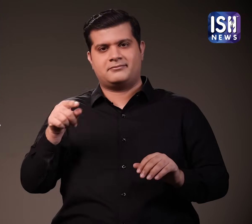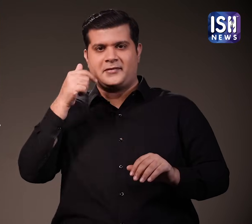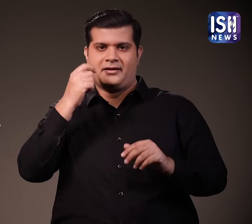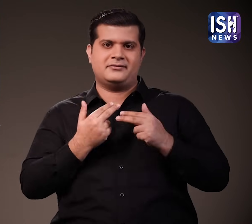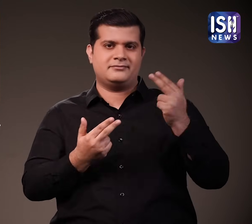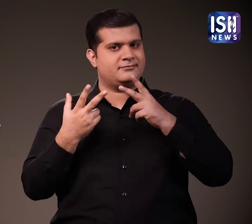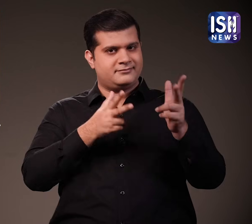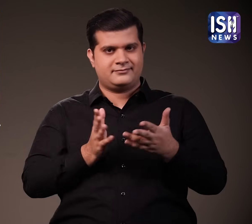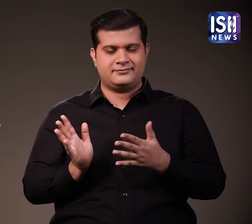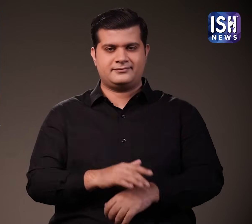This was said by Aqil.